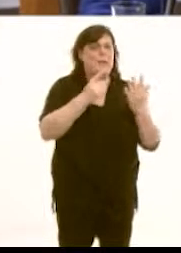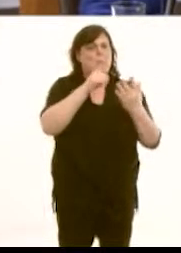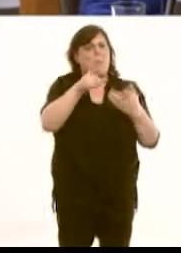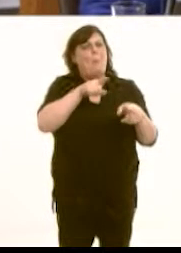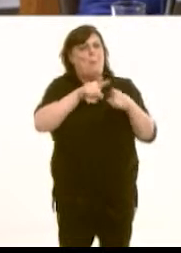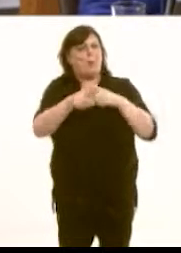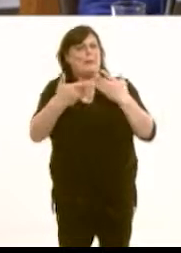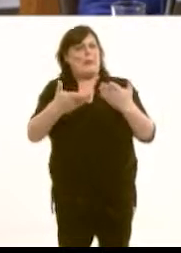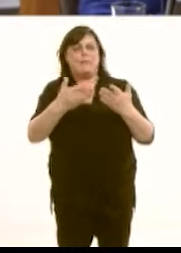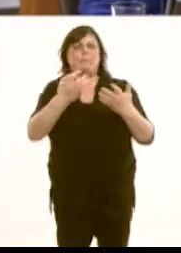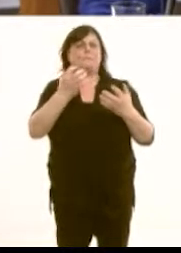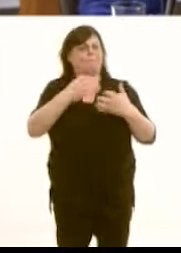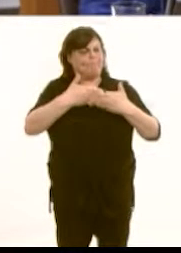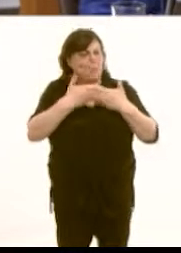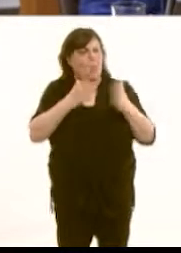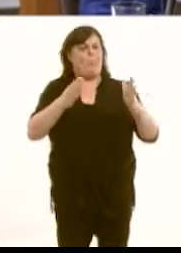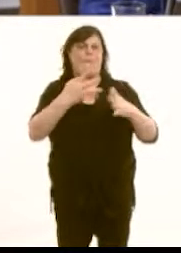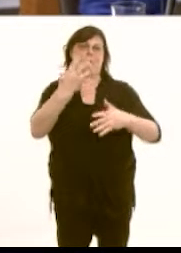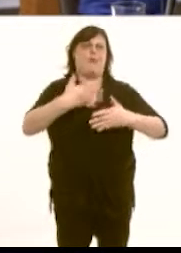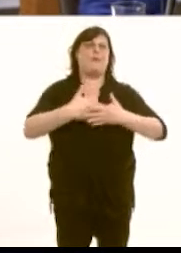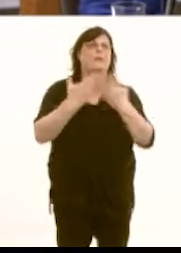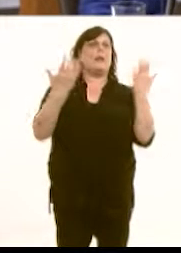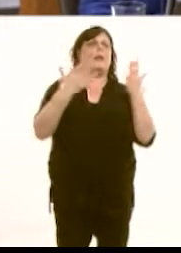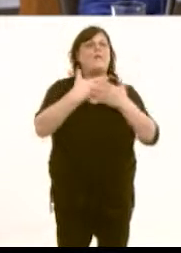We have seen, of course, an increase in the number of GPs in Walesóthe highest ever.